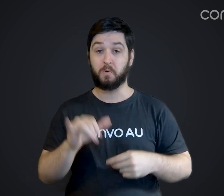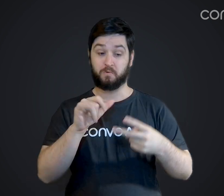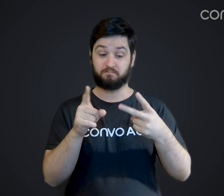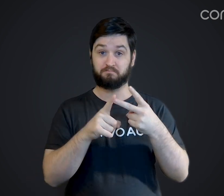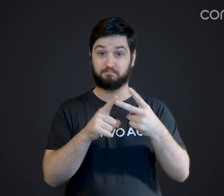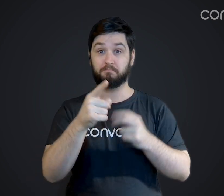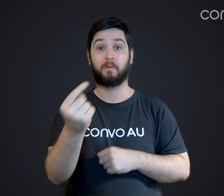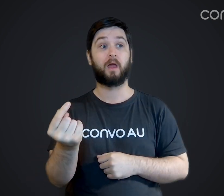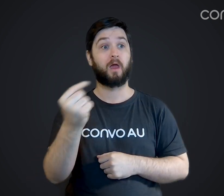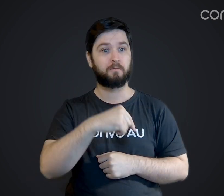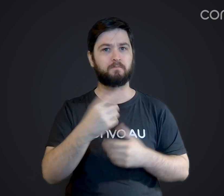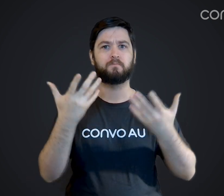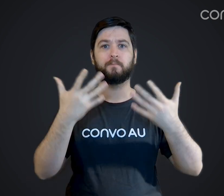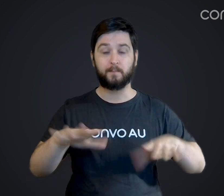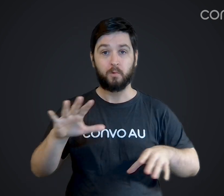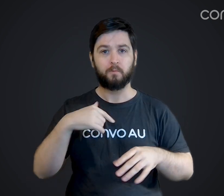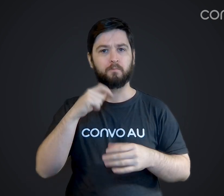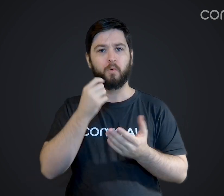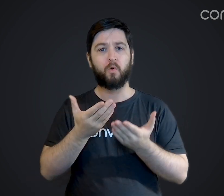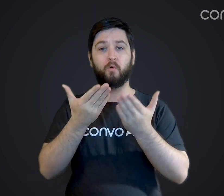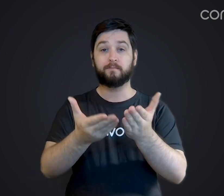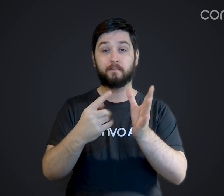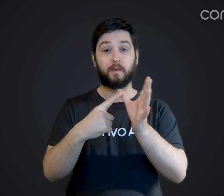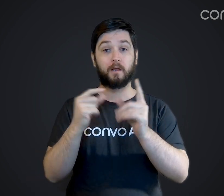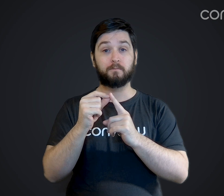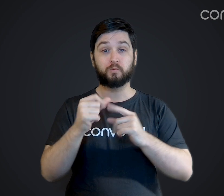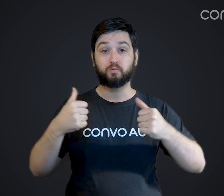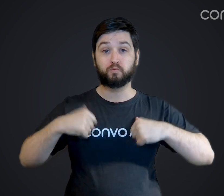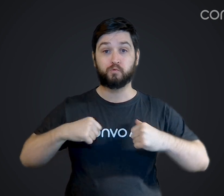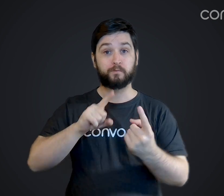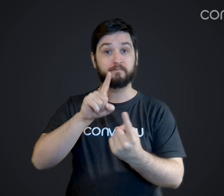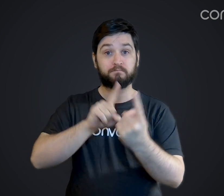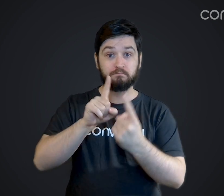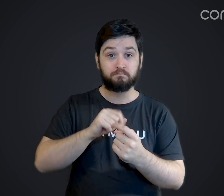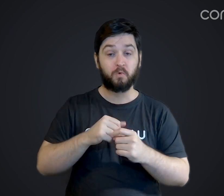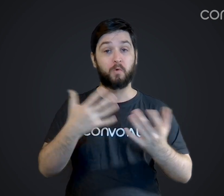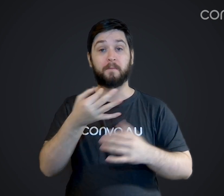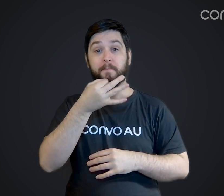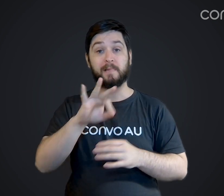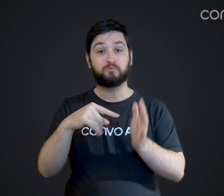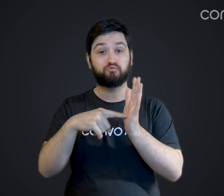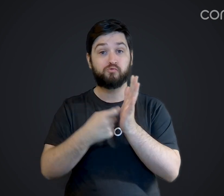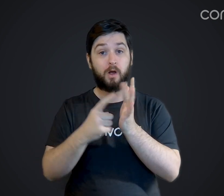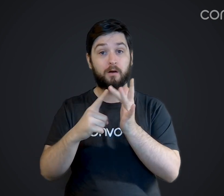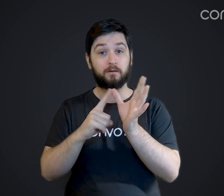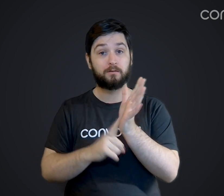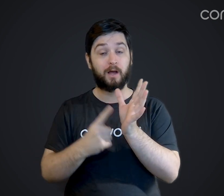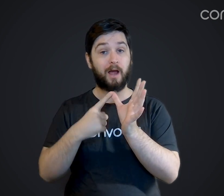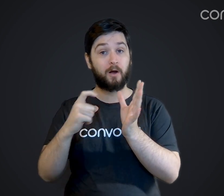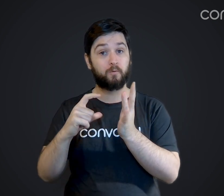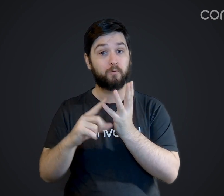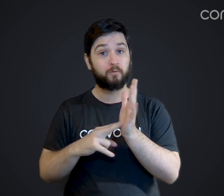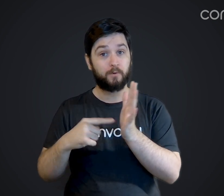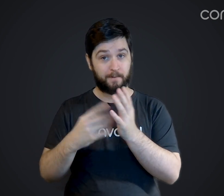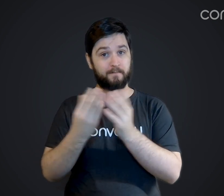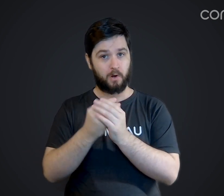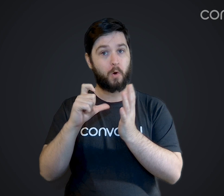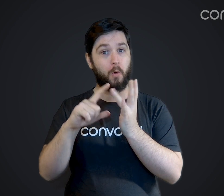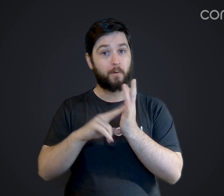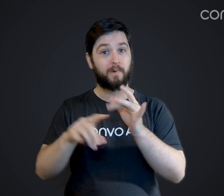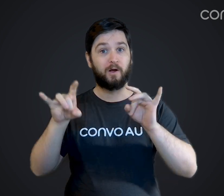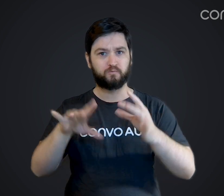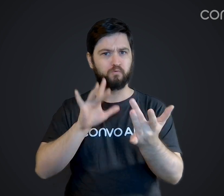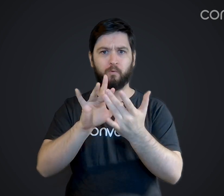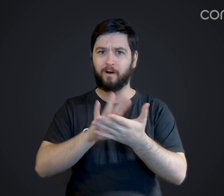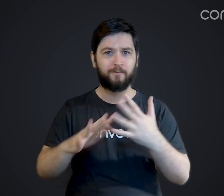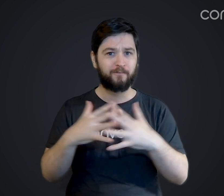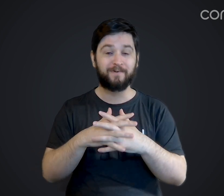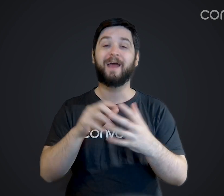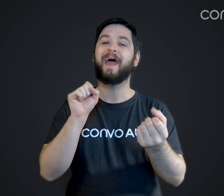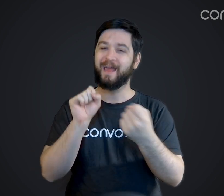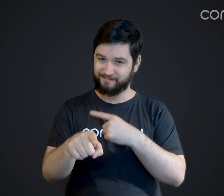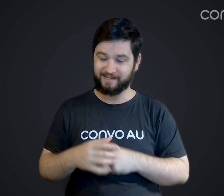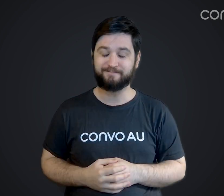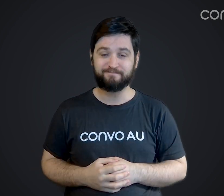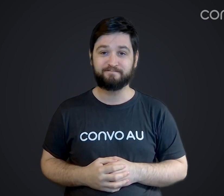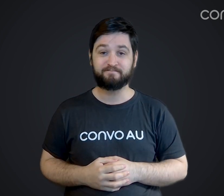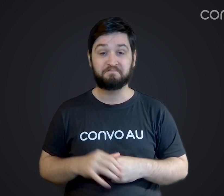2. To invite you to participate in the tutorial and access a free trial account.